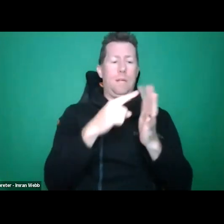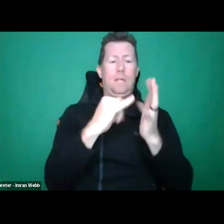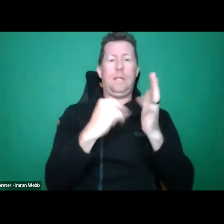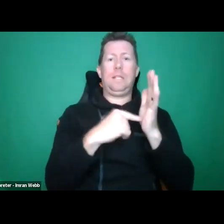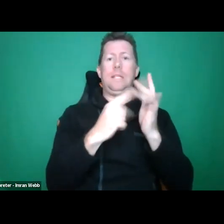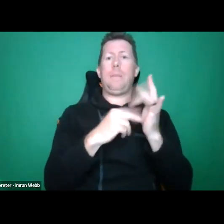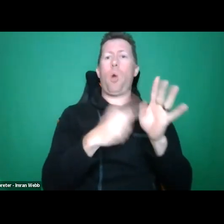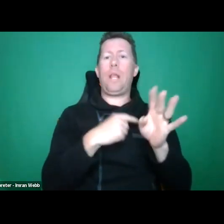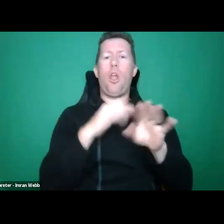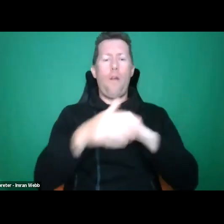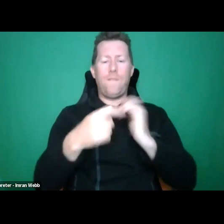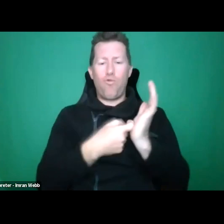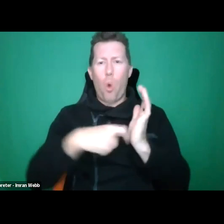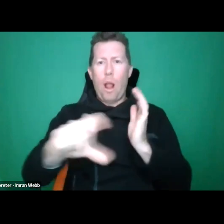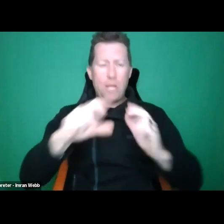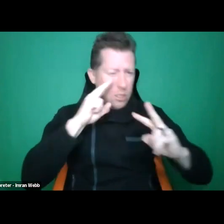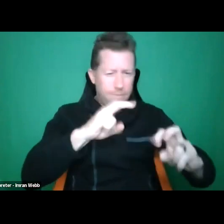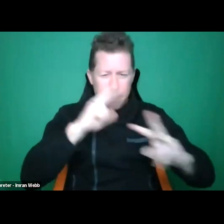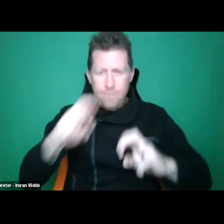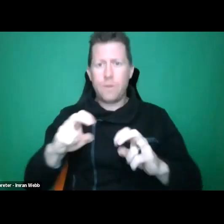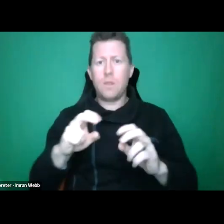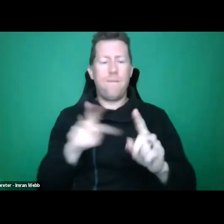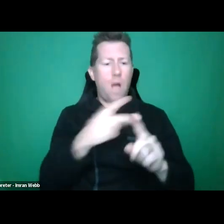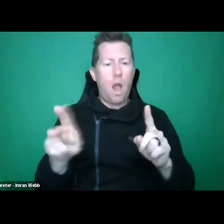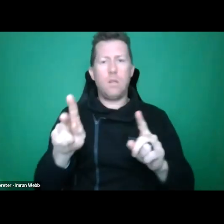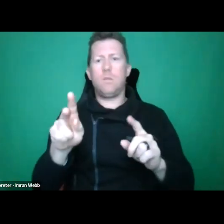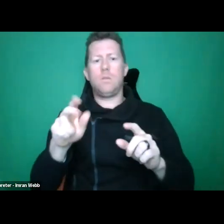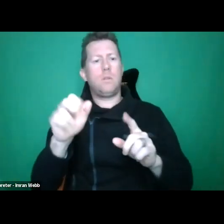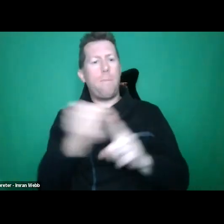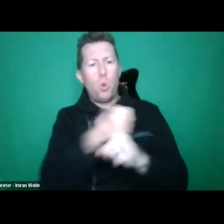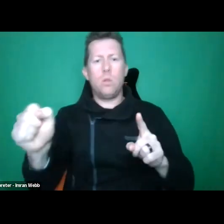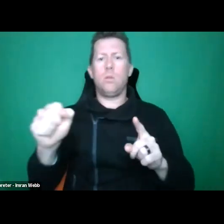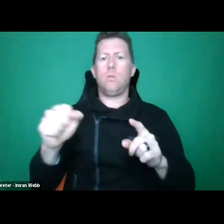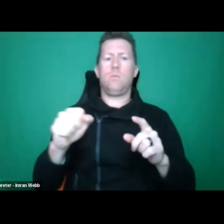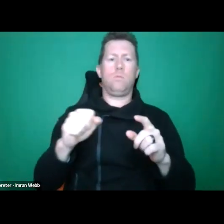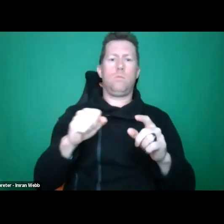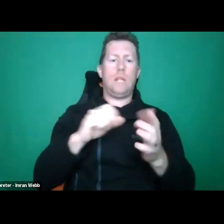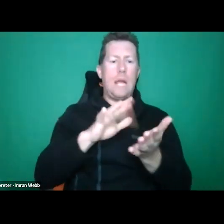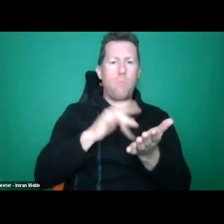abuse, neglect and exploitation of people with disabilities.